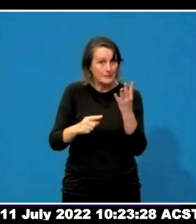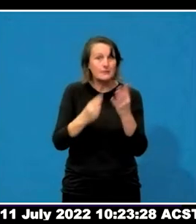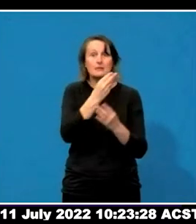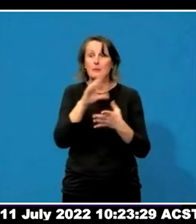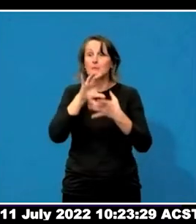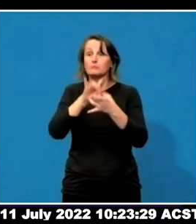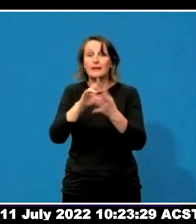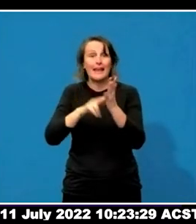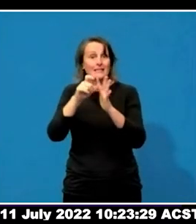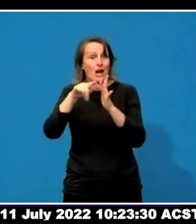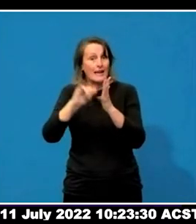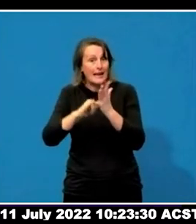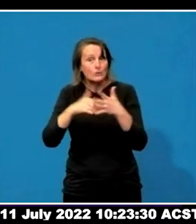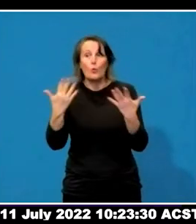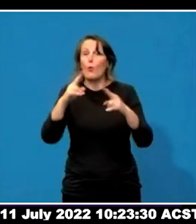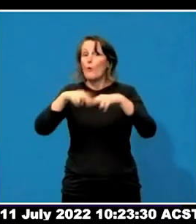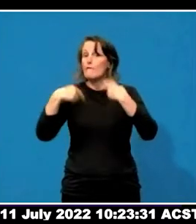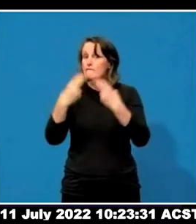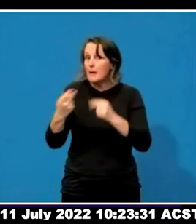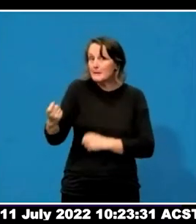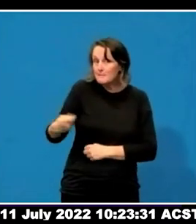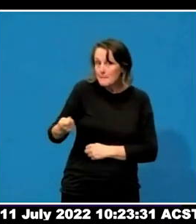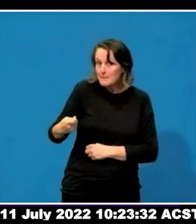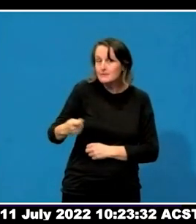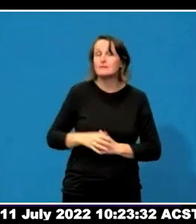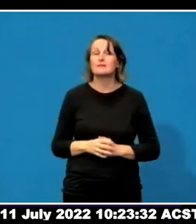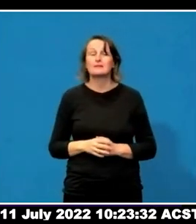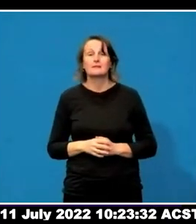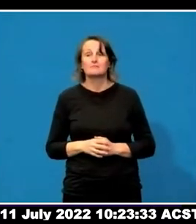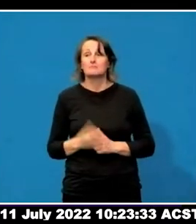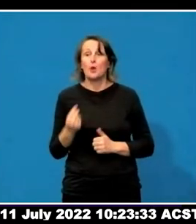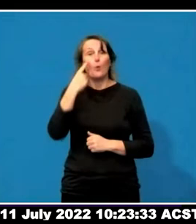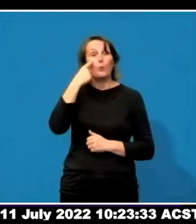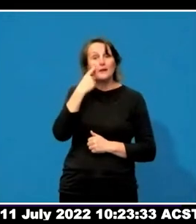family members of NDIS participants, witnesses representing First Nations